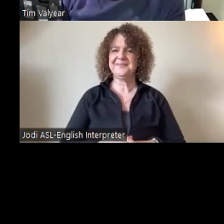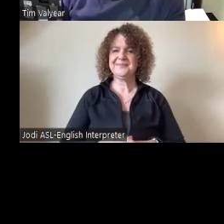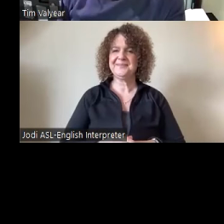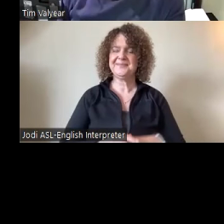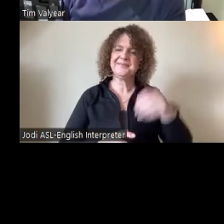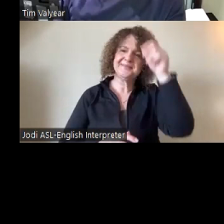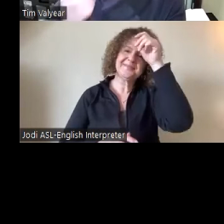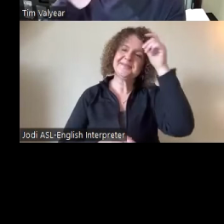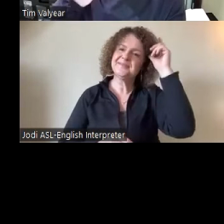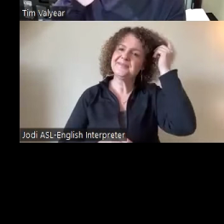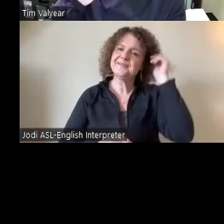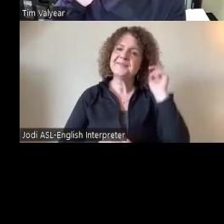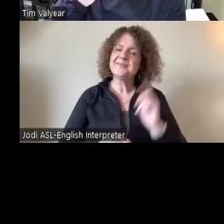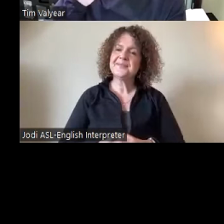forward to back